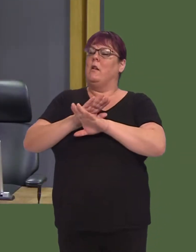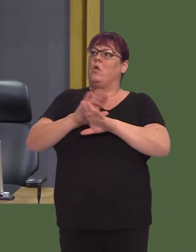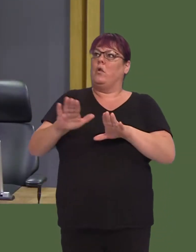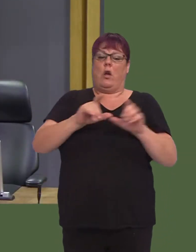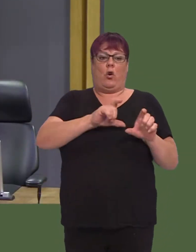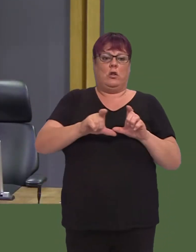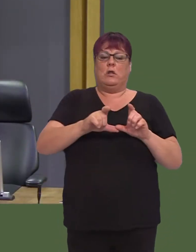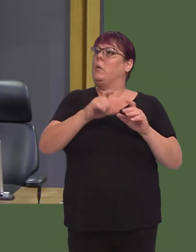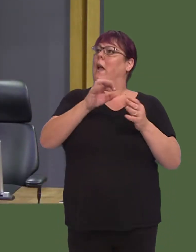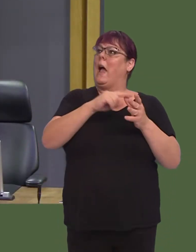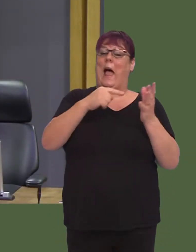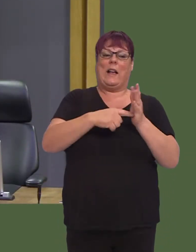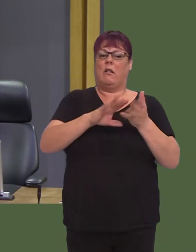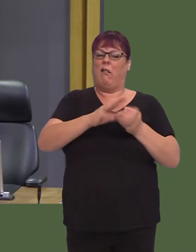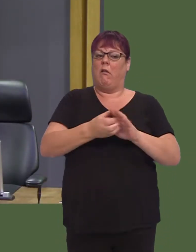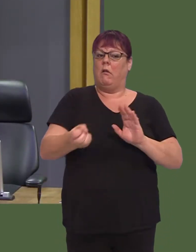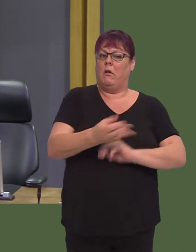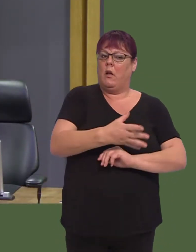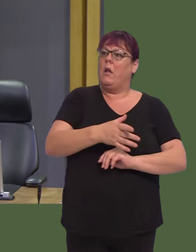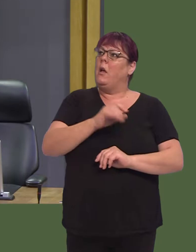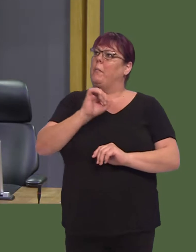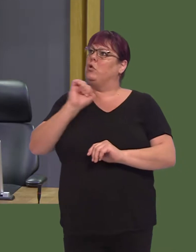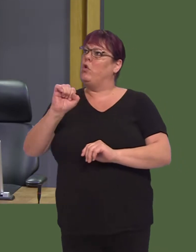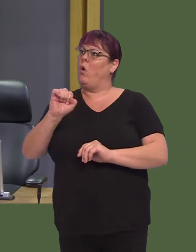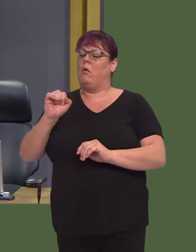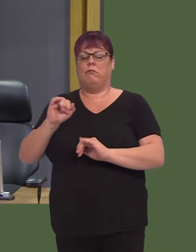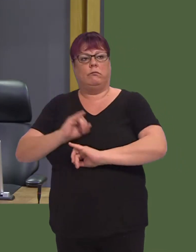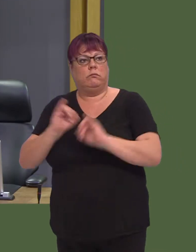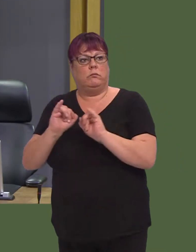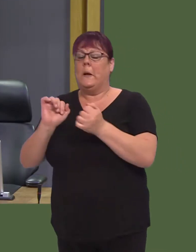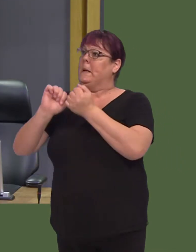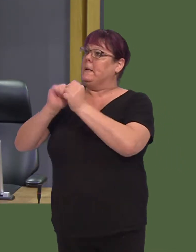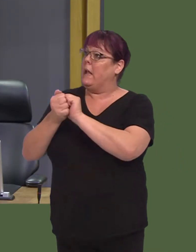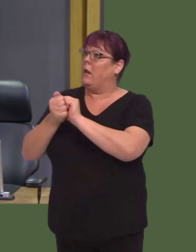instead of ripping up the Act, will you declare your rather squalid deal with the Westminster